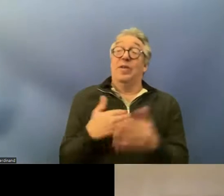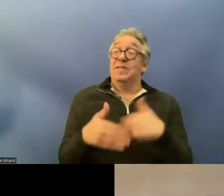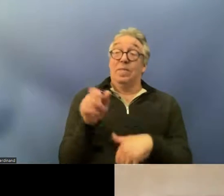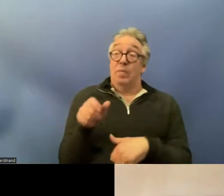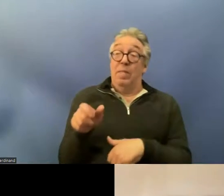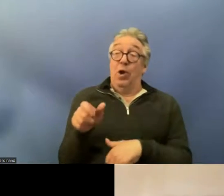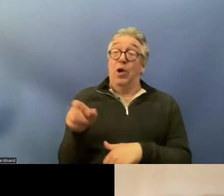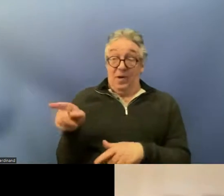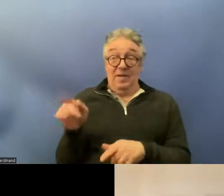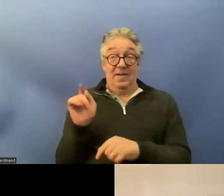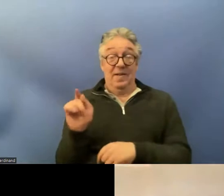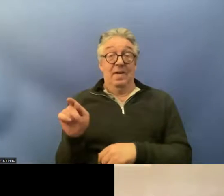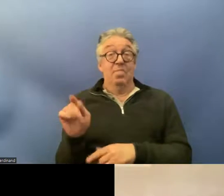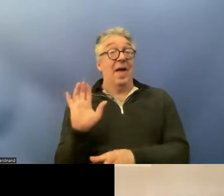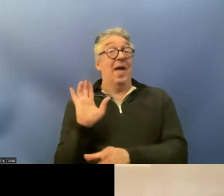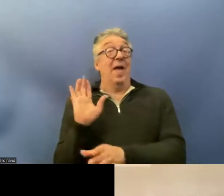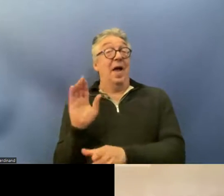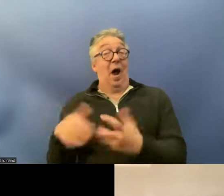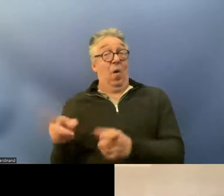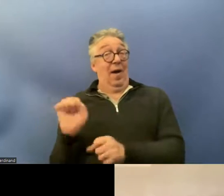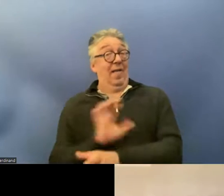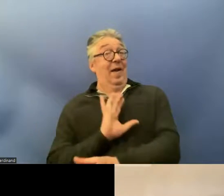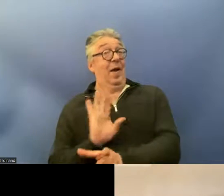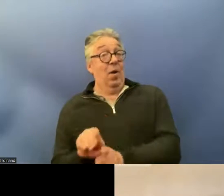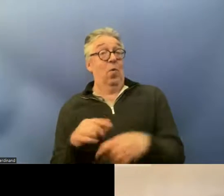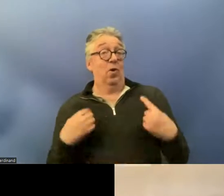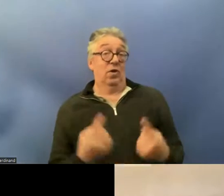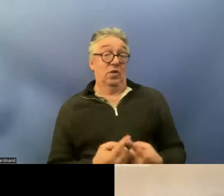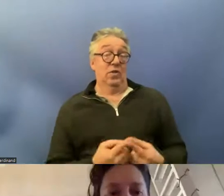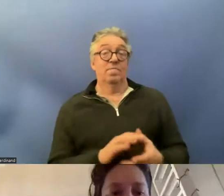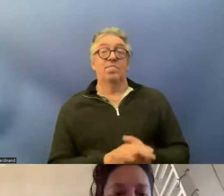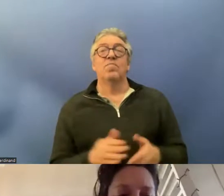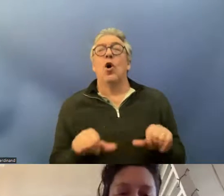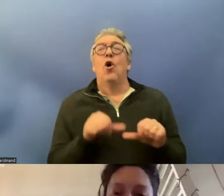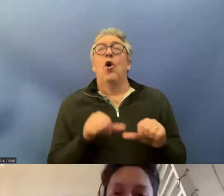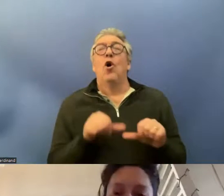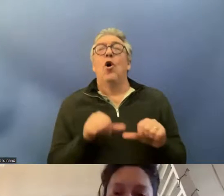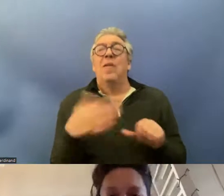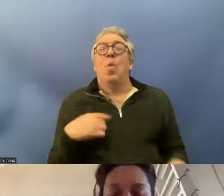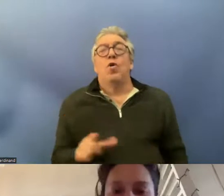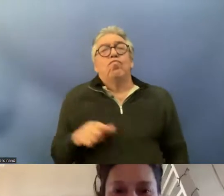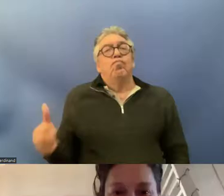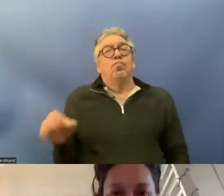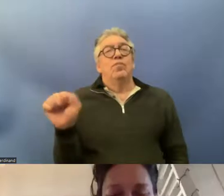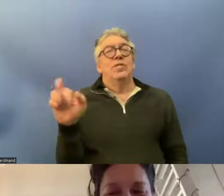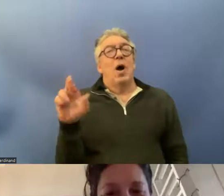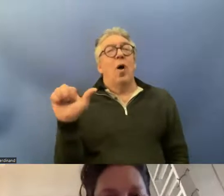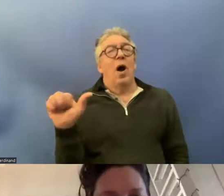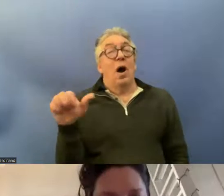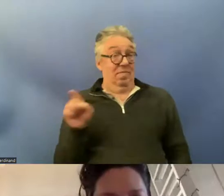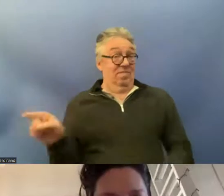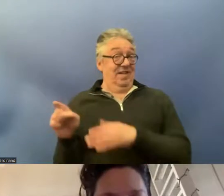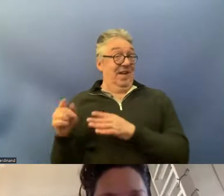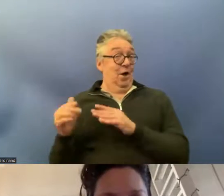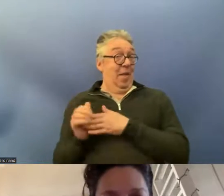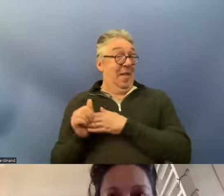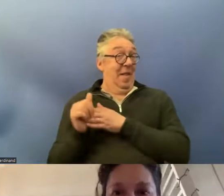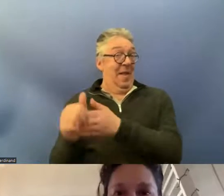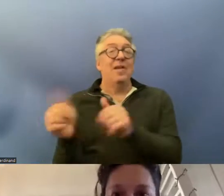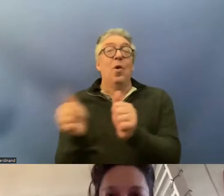In closing, because I'd like to pass the floor to my colleague, Sara, who has led together with Elizabeth Lockwood